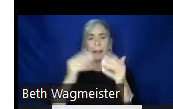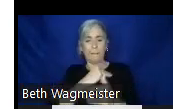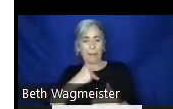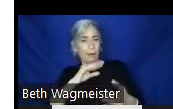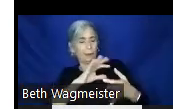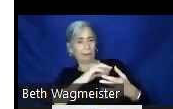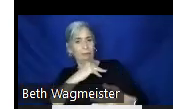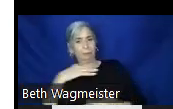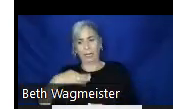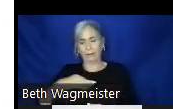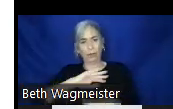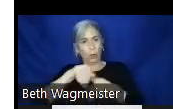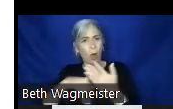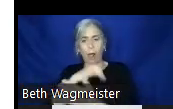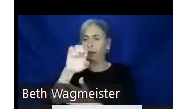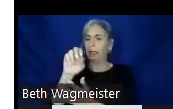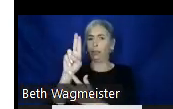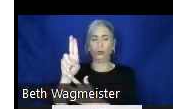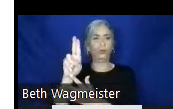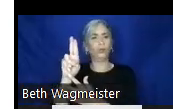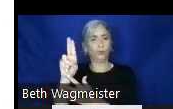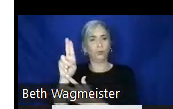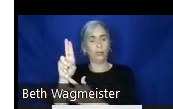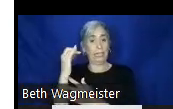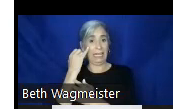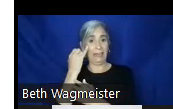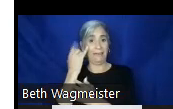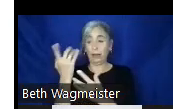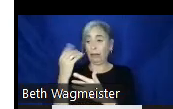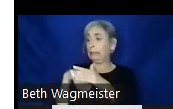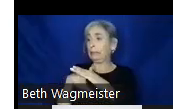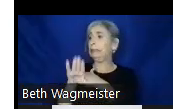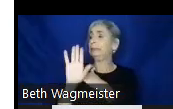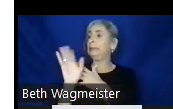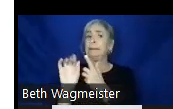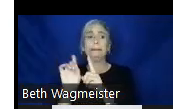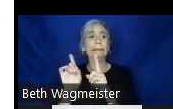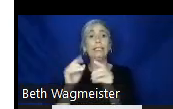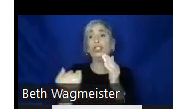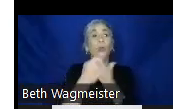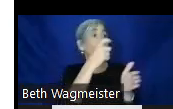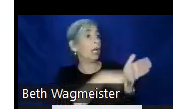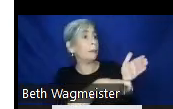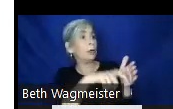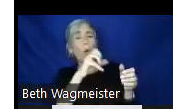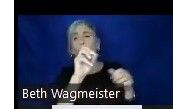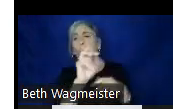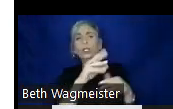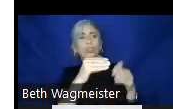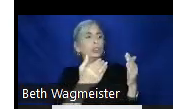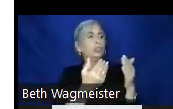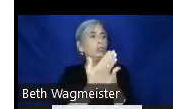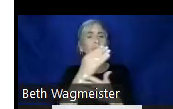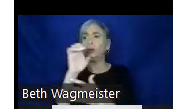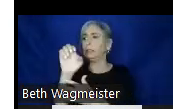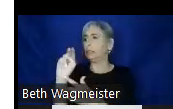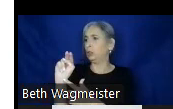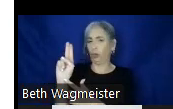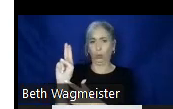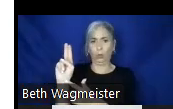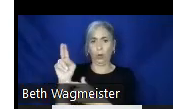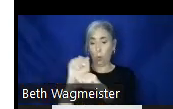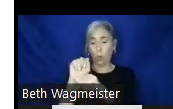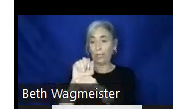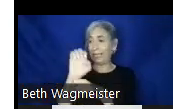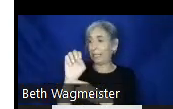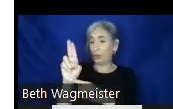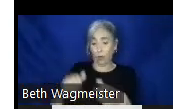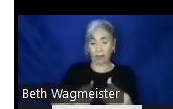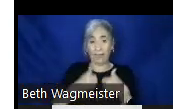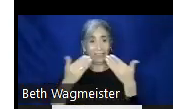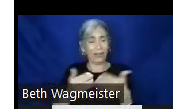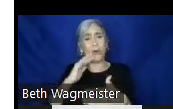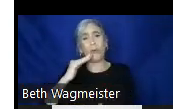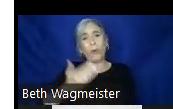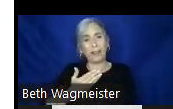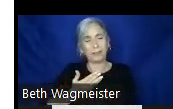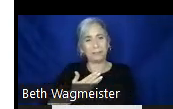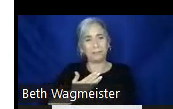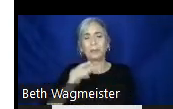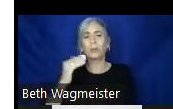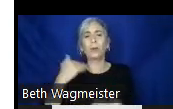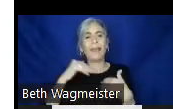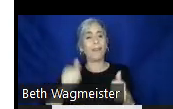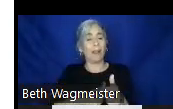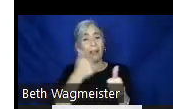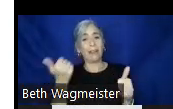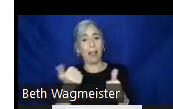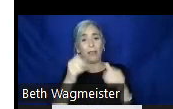all of the EU membership, even if they are in EU chapter or just living here. We'll have more in